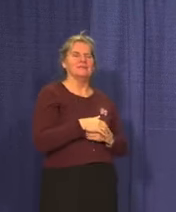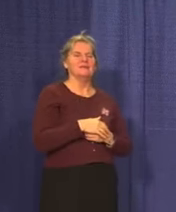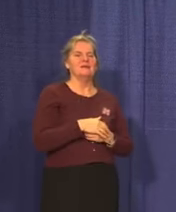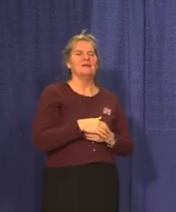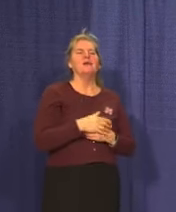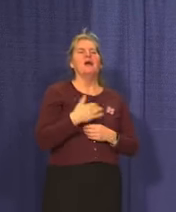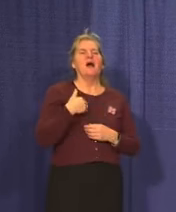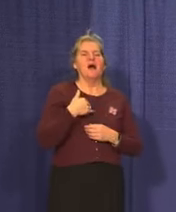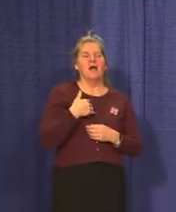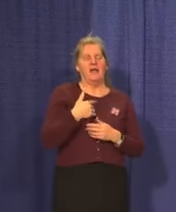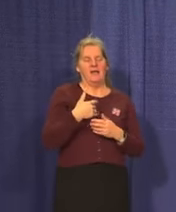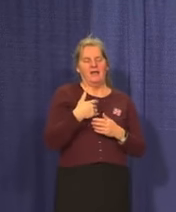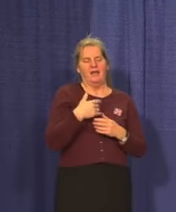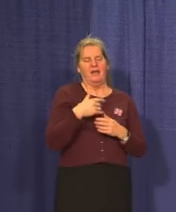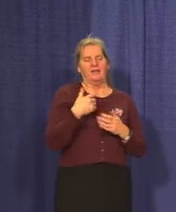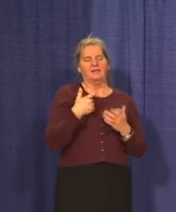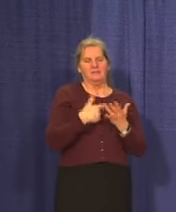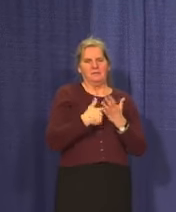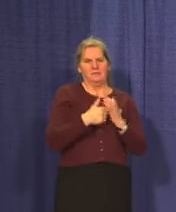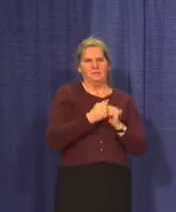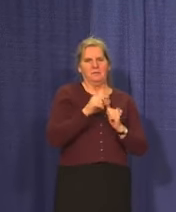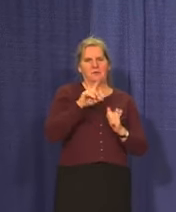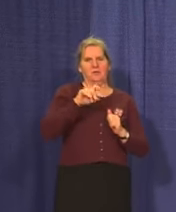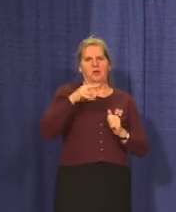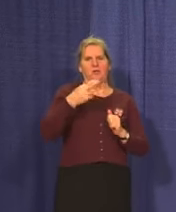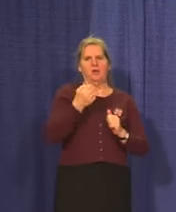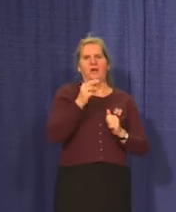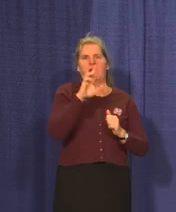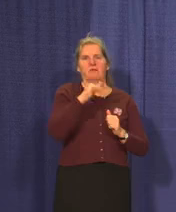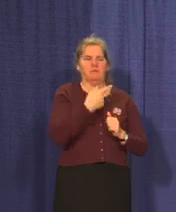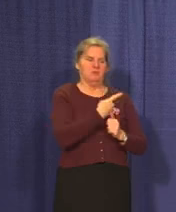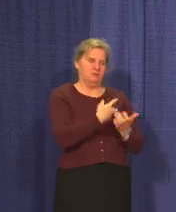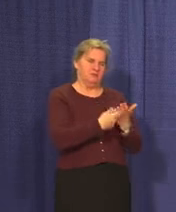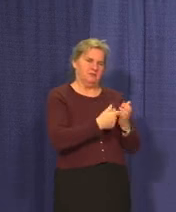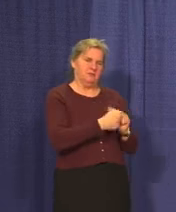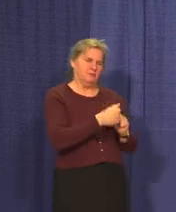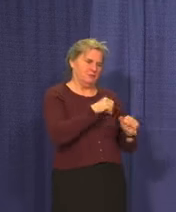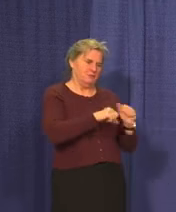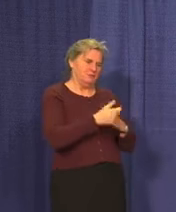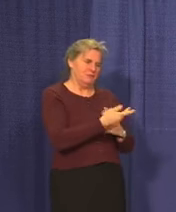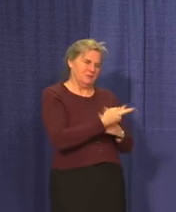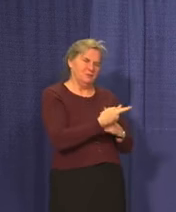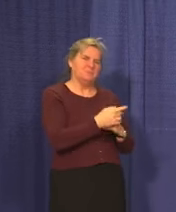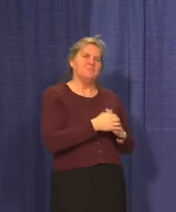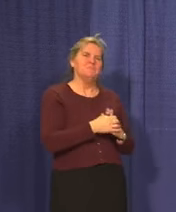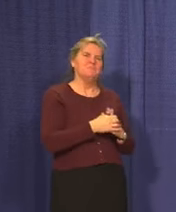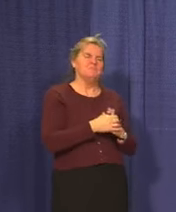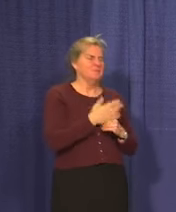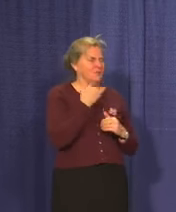HANLEY -- DOCTOR HENRY BEFORE THIS.